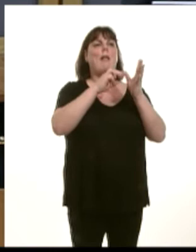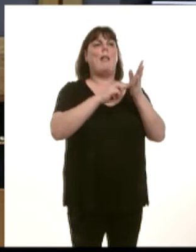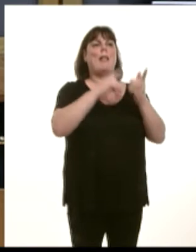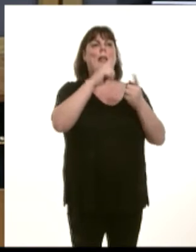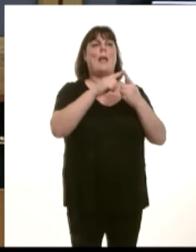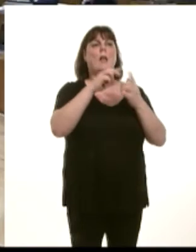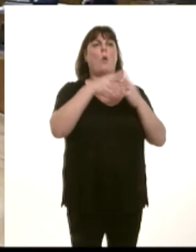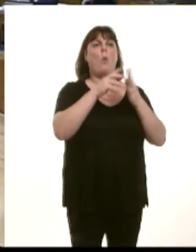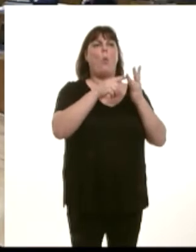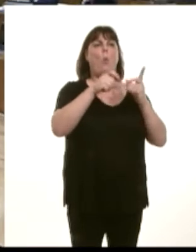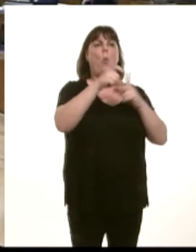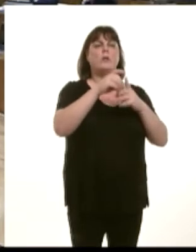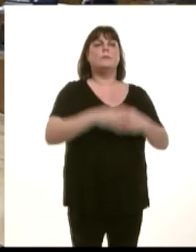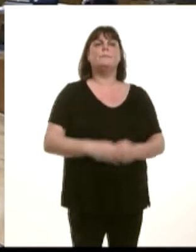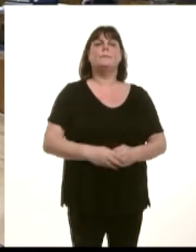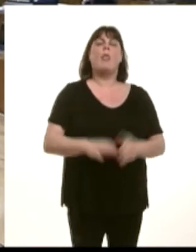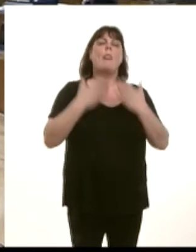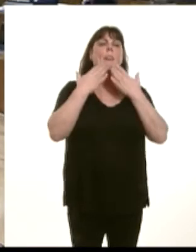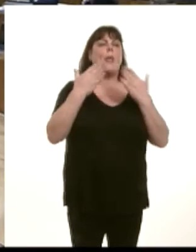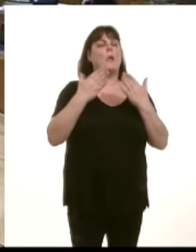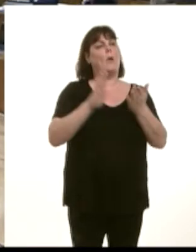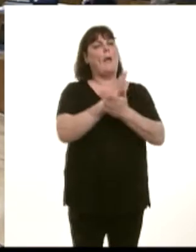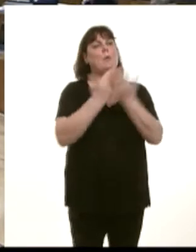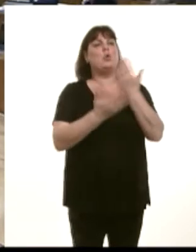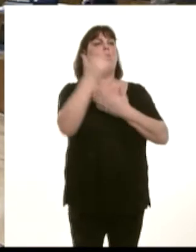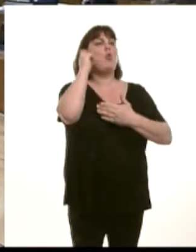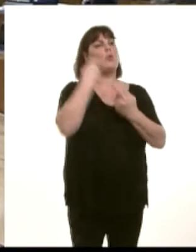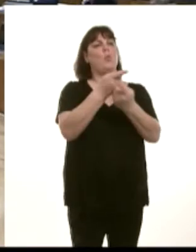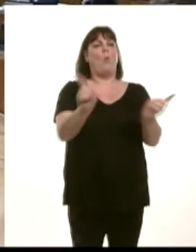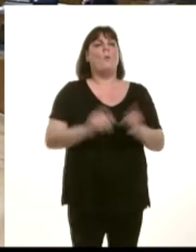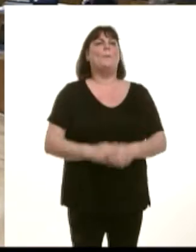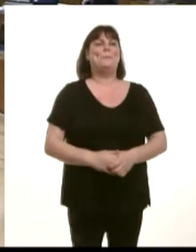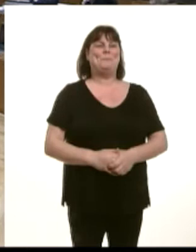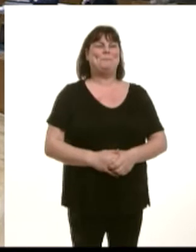Leanne Wood: Thank you, Presiding Officer, and happy new year to you all. Leanne Wood: Happy new year to all of you.